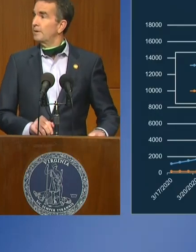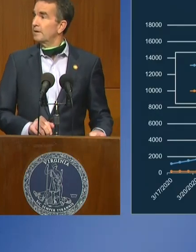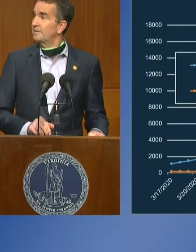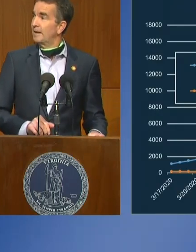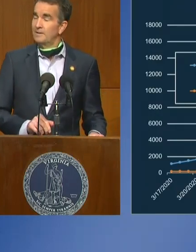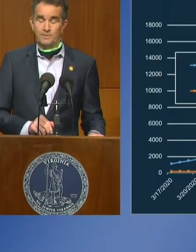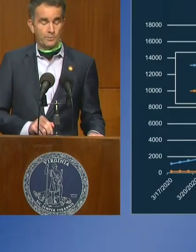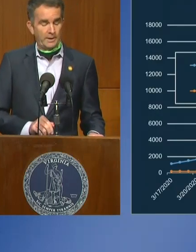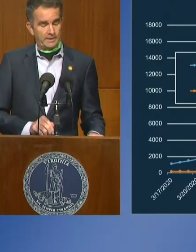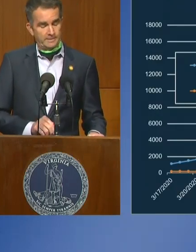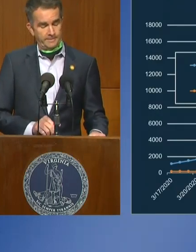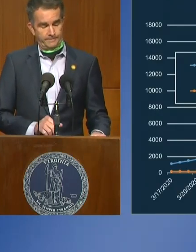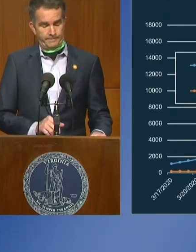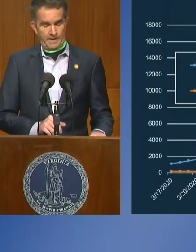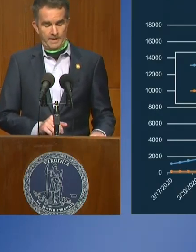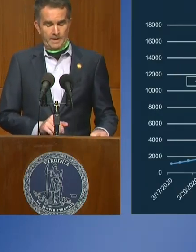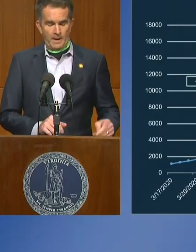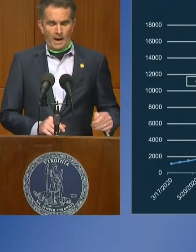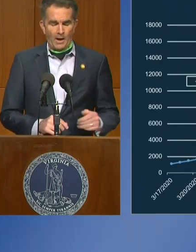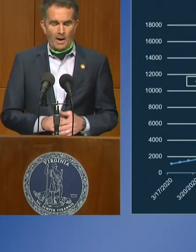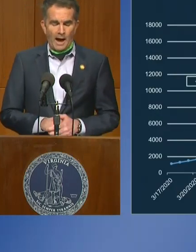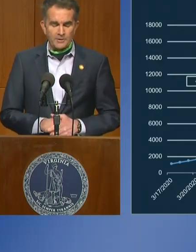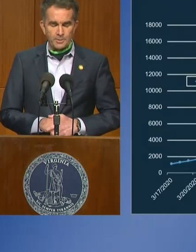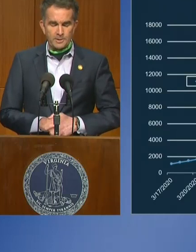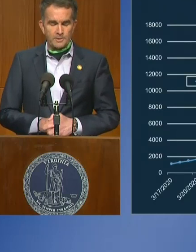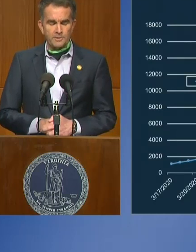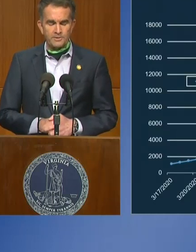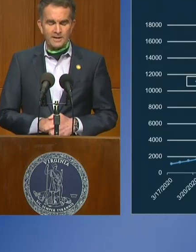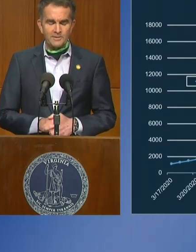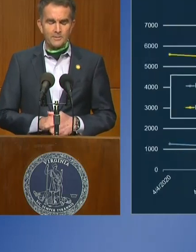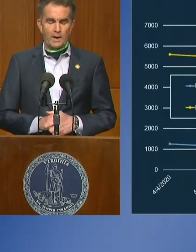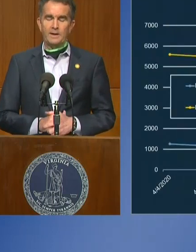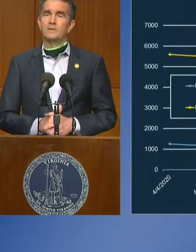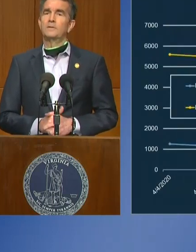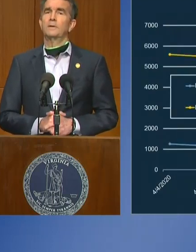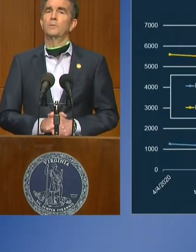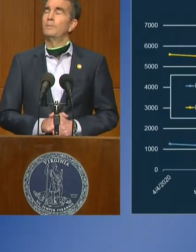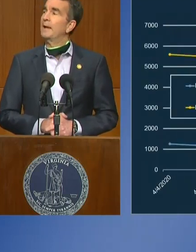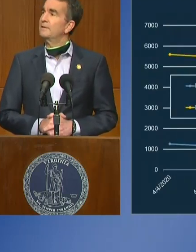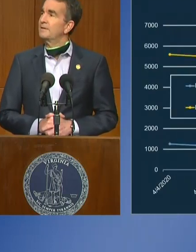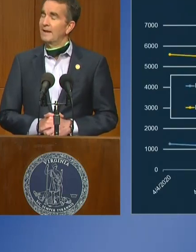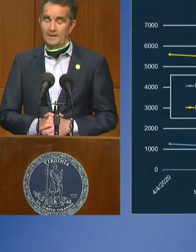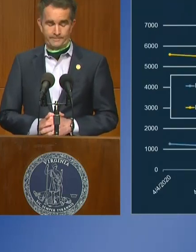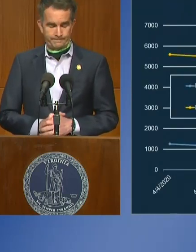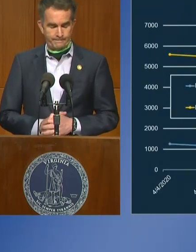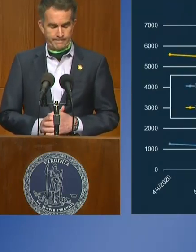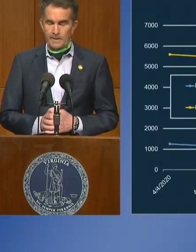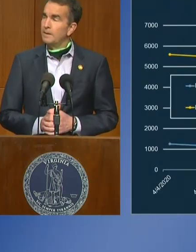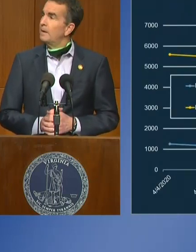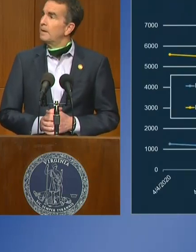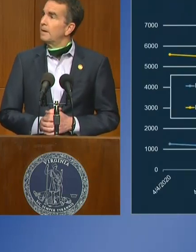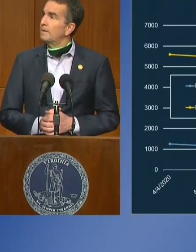WOULD CERTAINLY LIKE TO SEE THAT DIMENSION- OVER THE NEXT